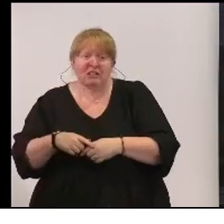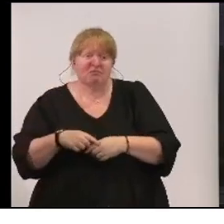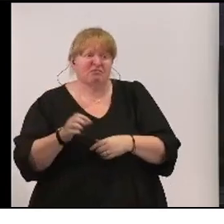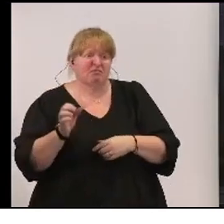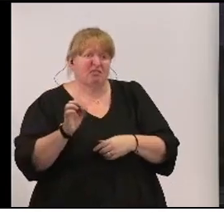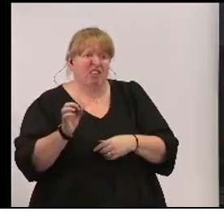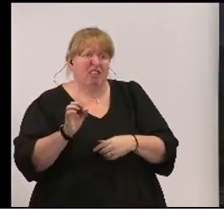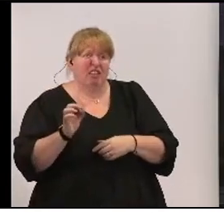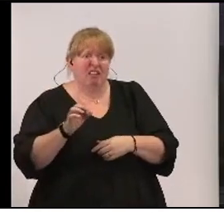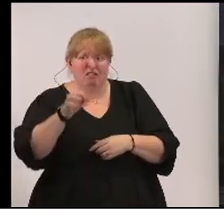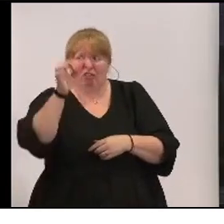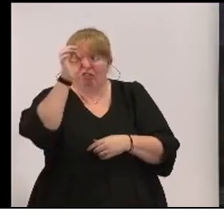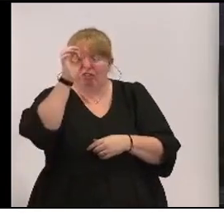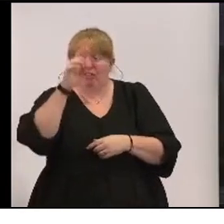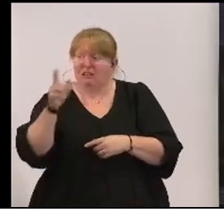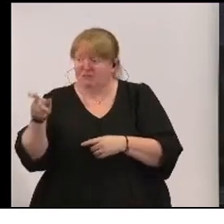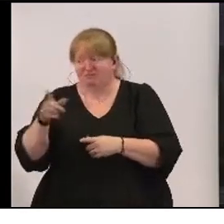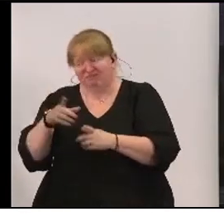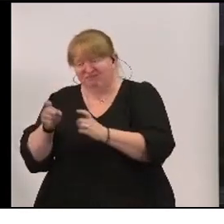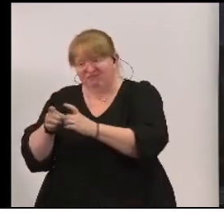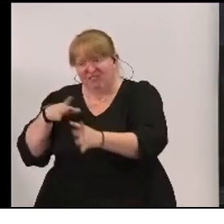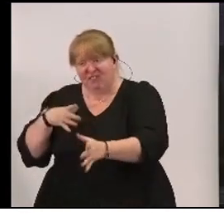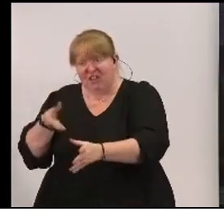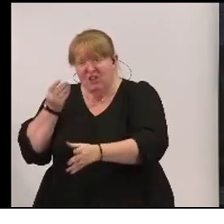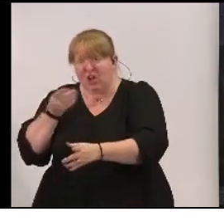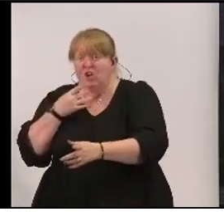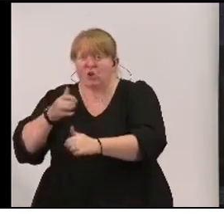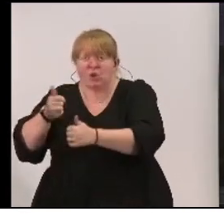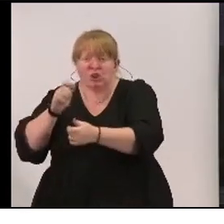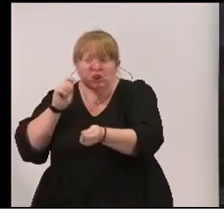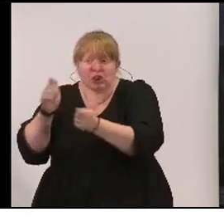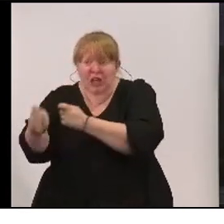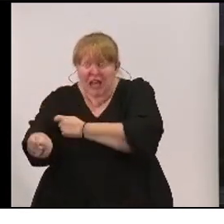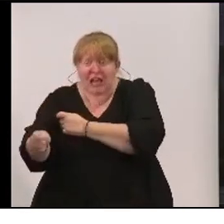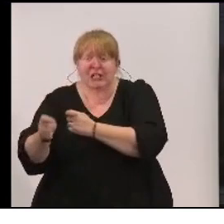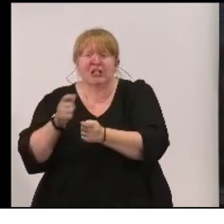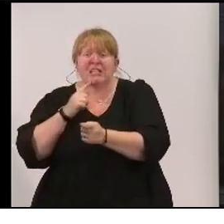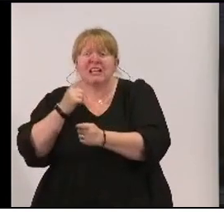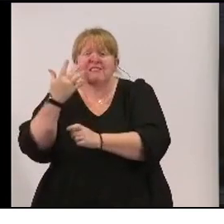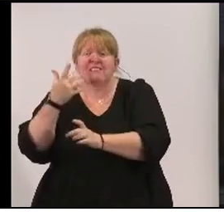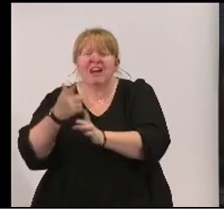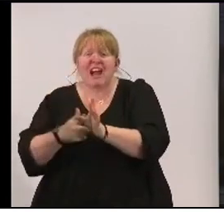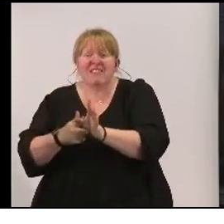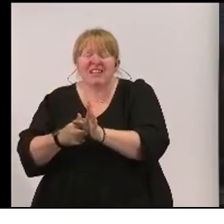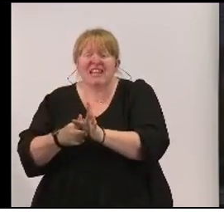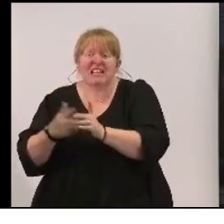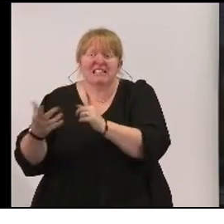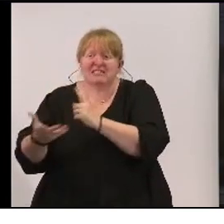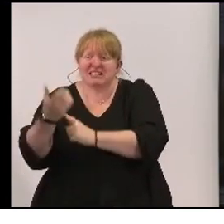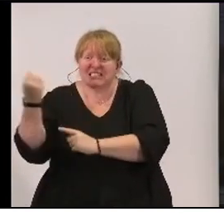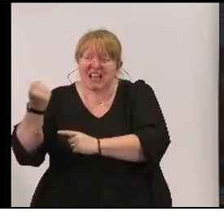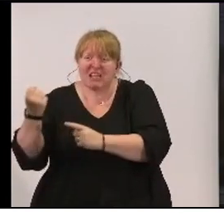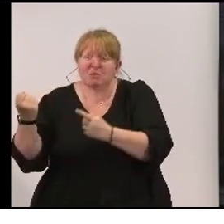You better learn fast because you're good at delivering change. You just come off of five years of success with mergers and acquisitions,